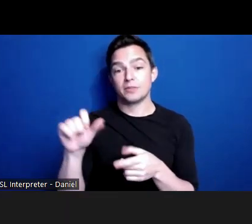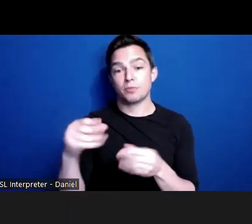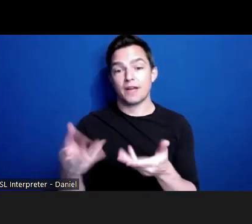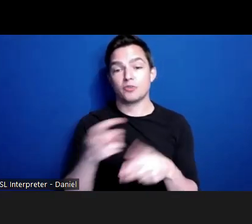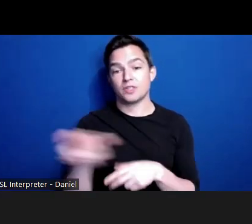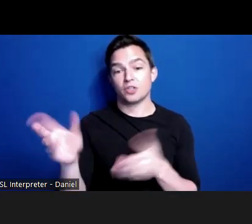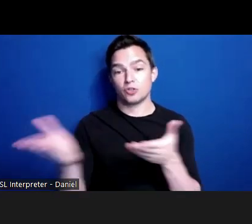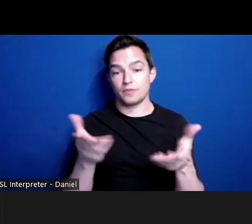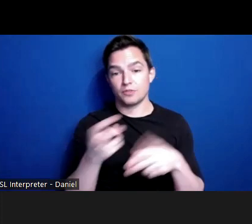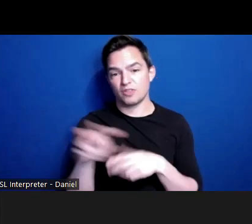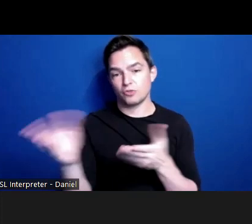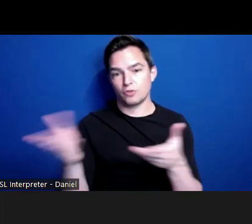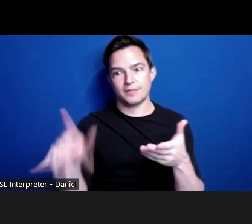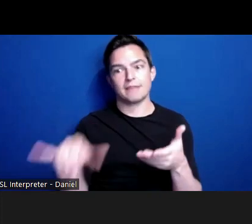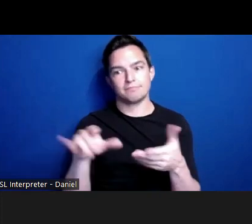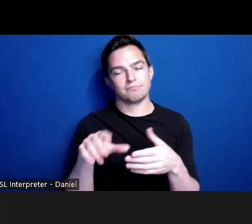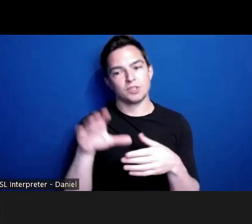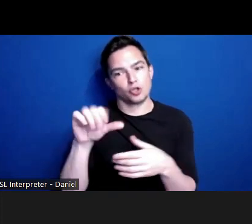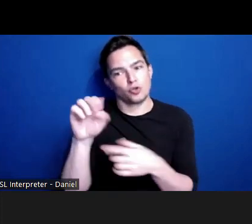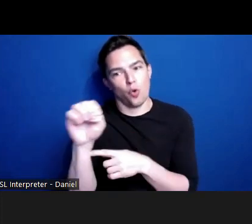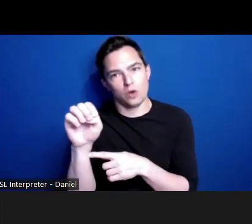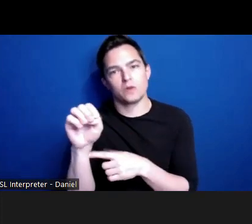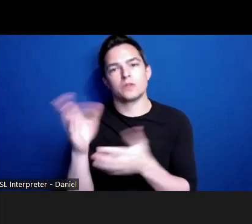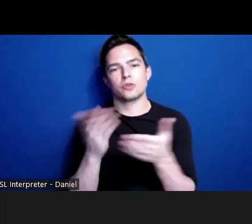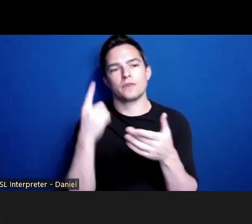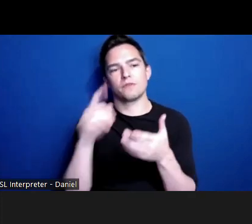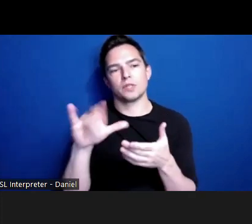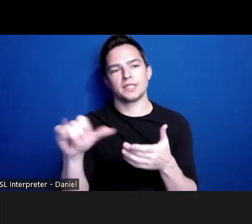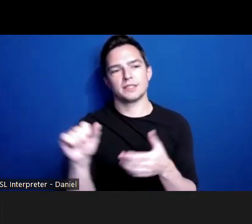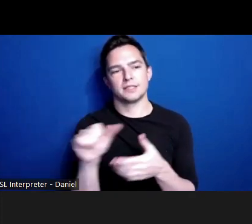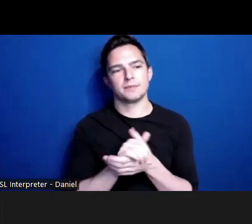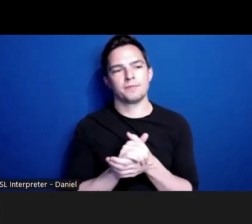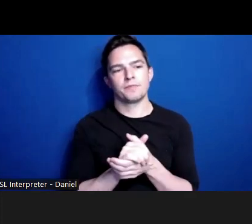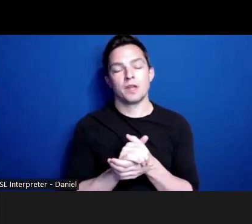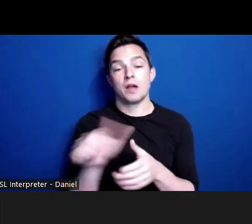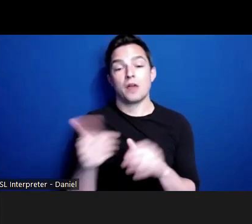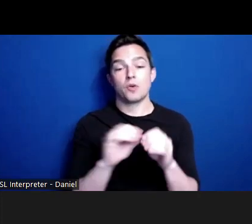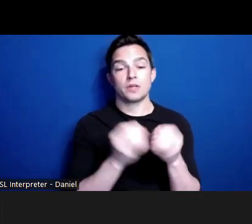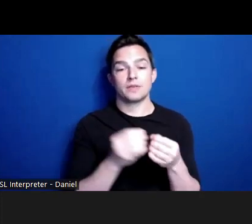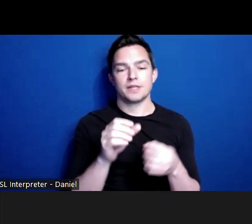transition services are a core service for CILs. Other organizations like state VR agencies and